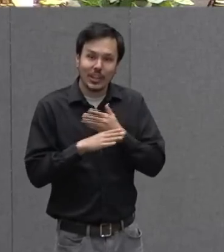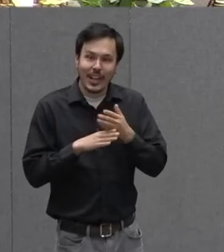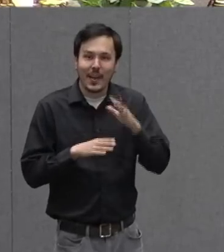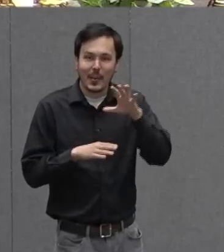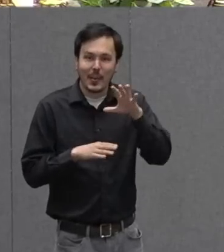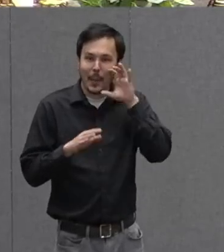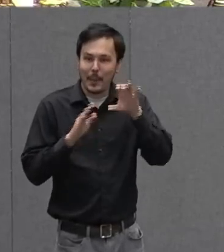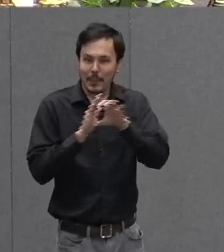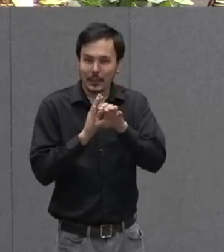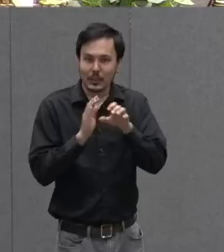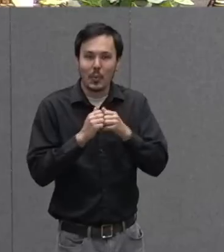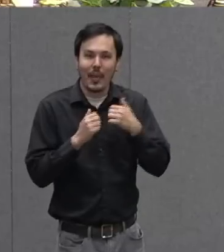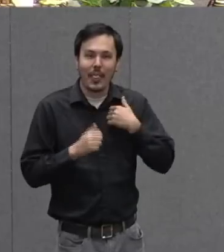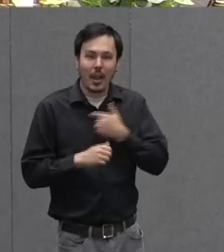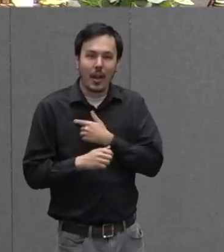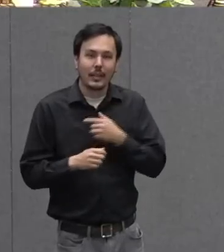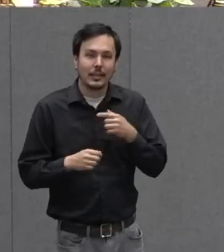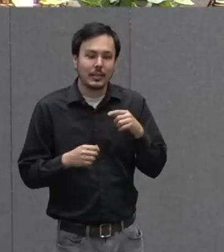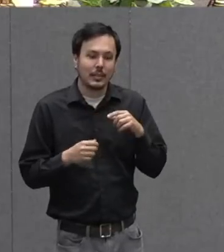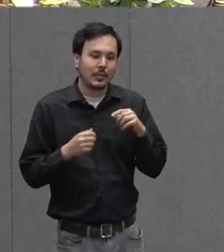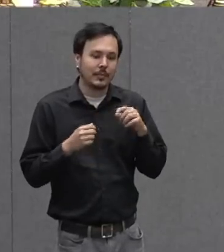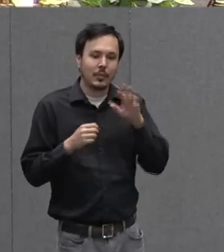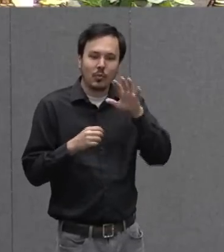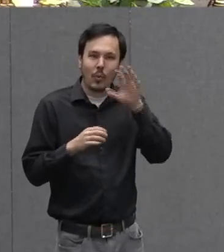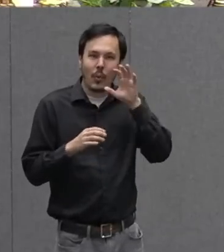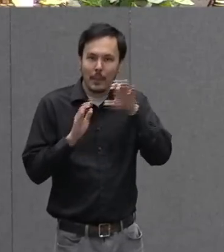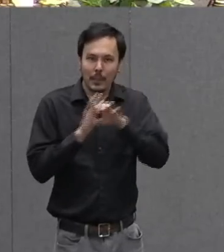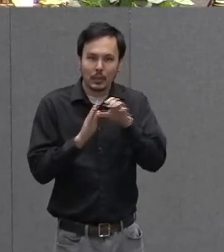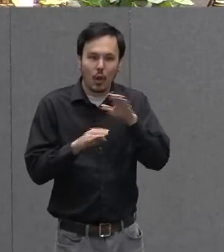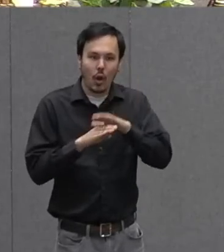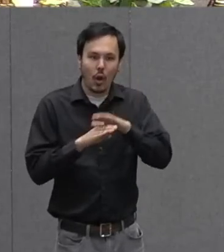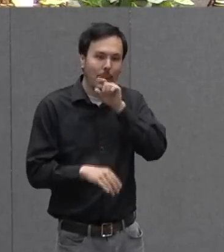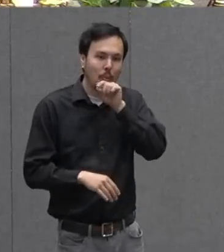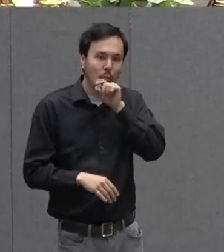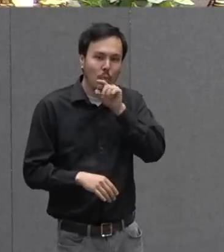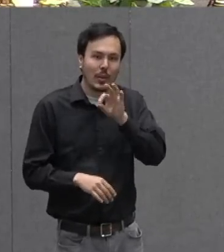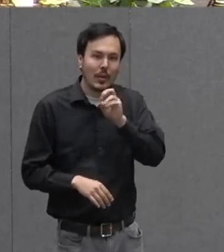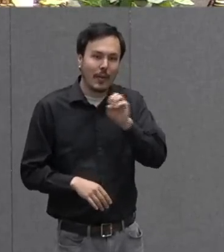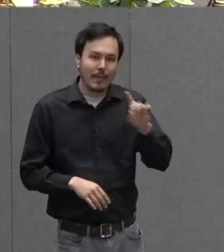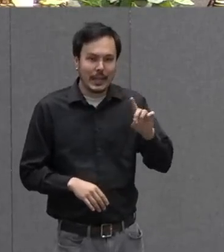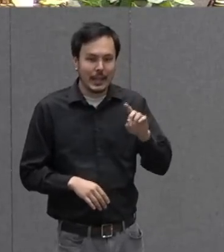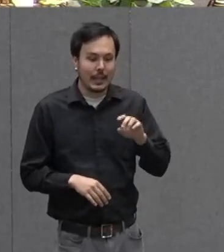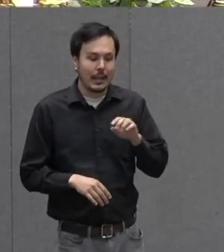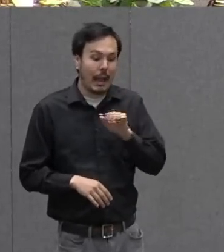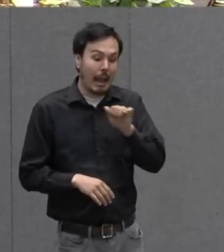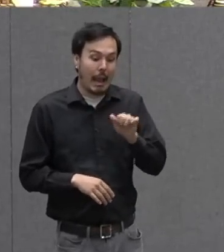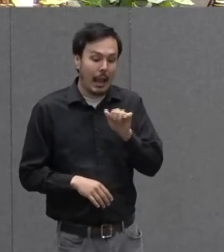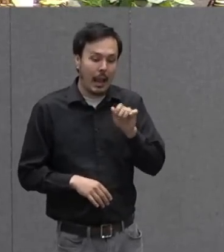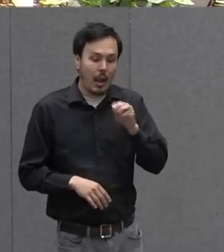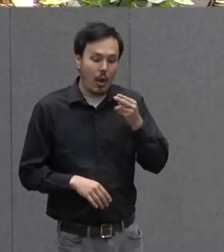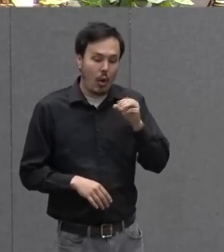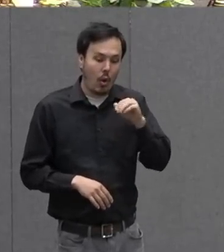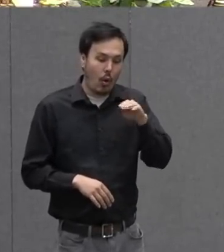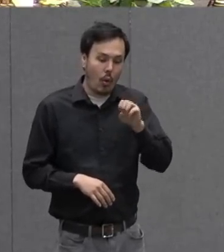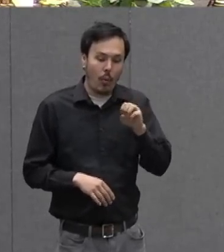with us of your projects on our Twitter feed, @Home with APS. We are also starting a Facebook page